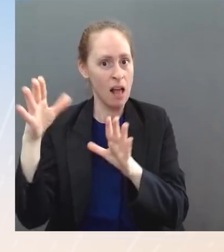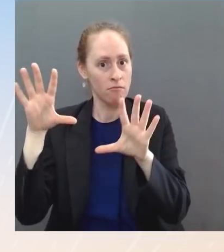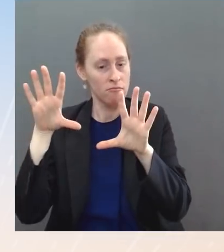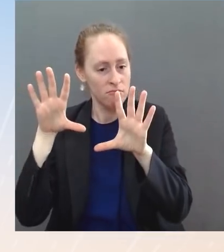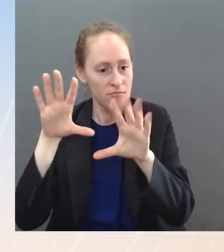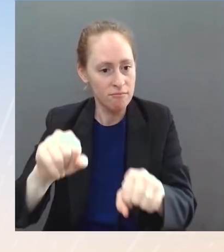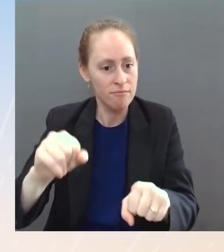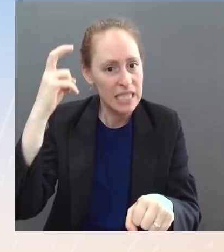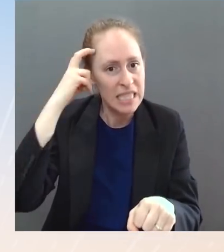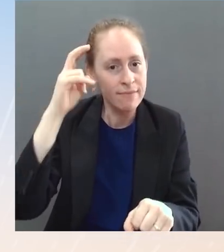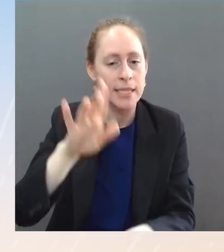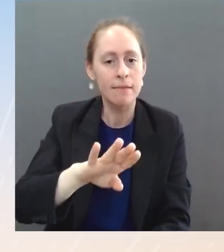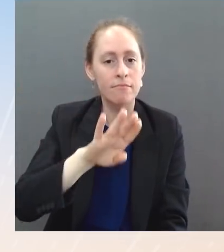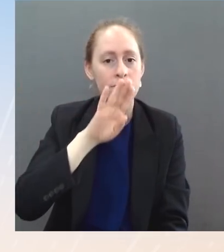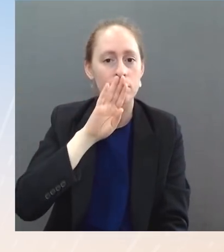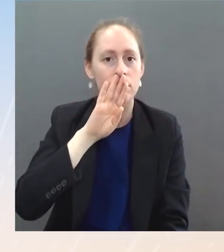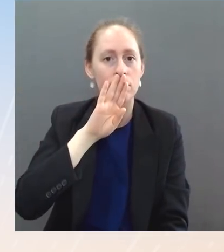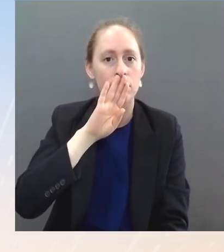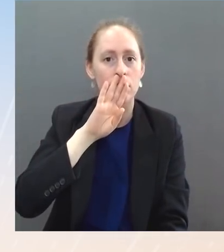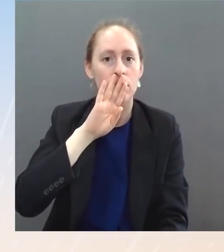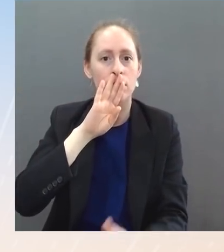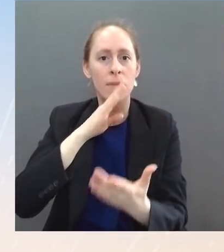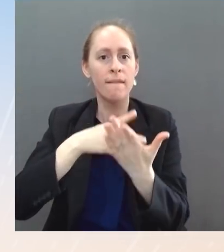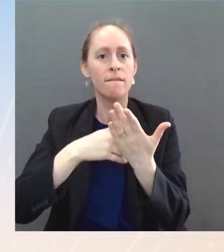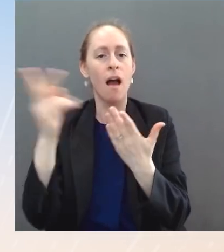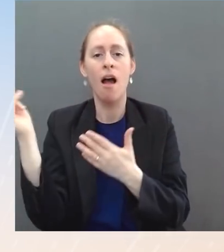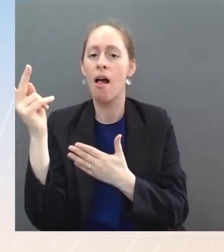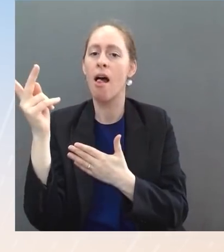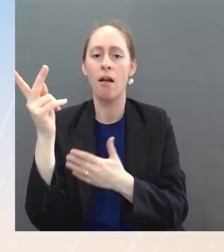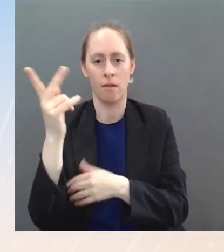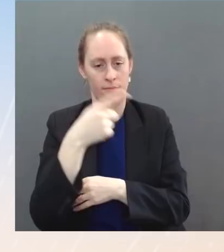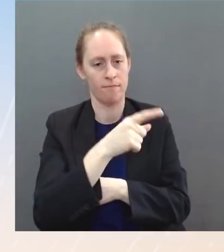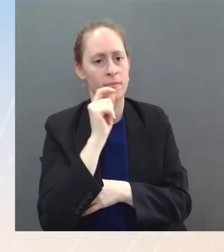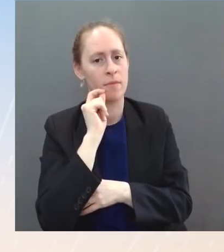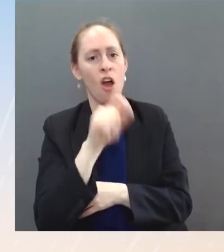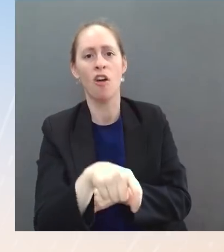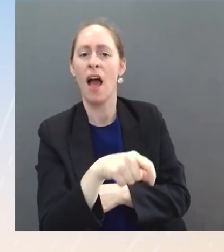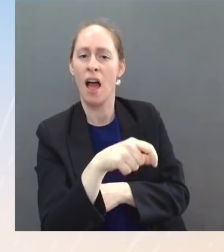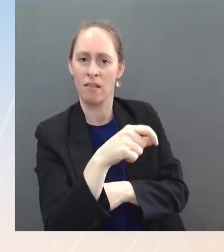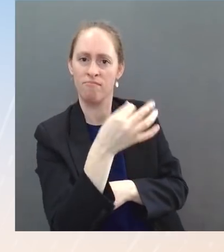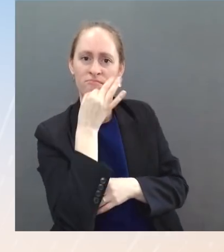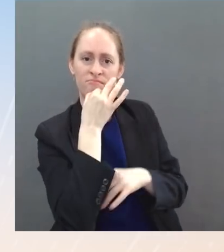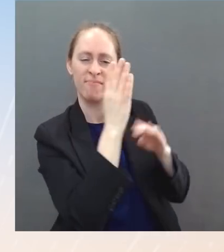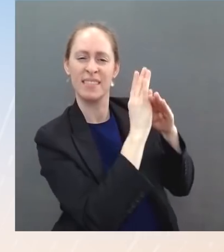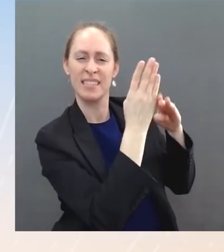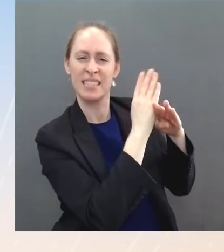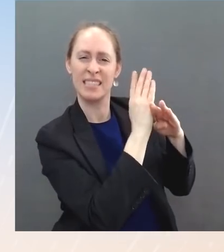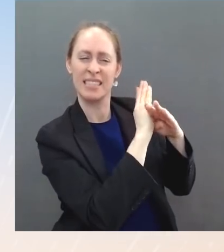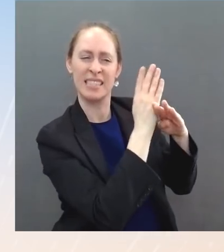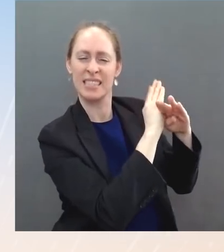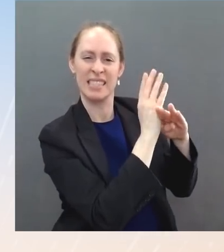by the Ukrainian military. And they ultimately retreated back across the border into Belarus. Now, with those forces,